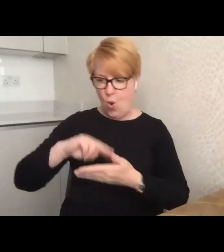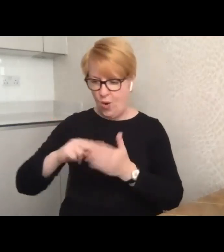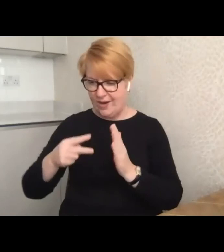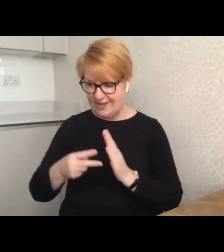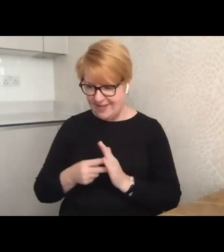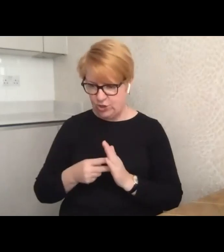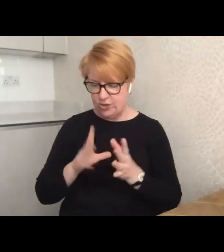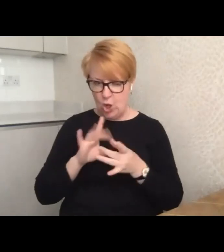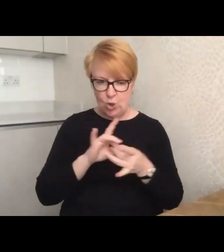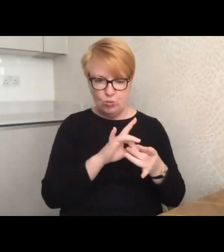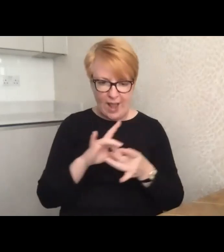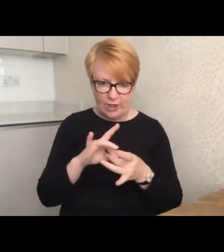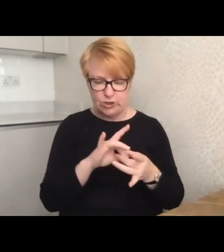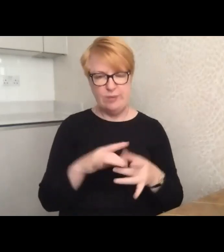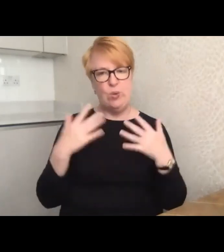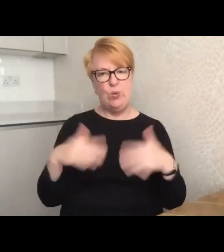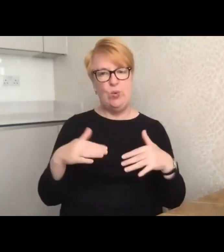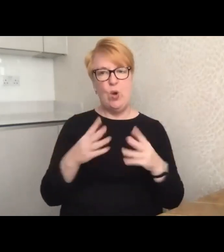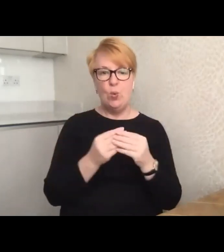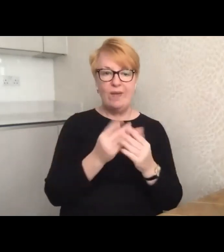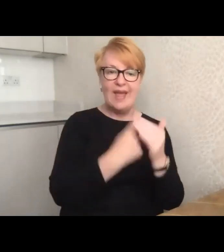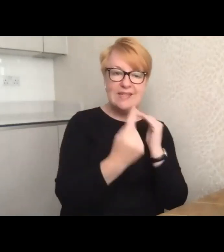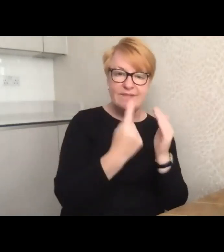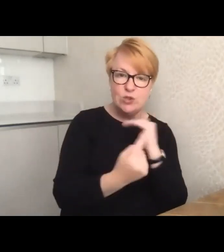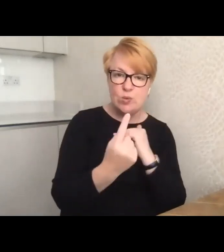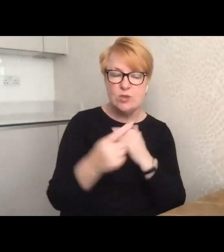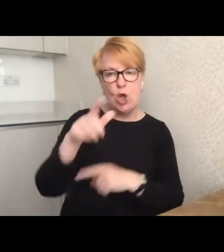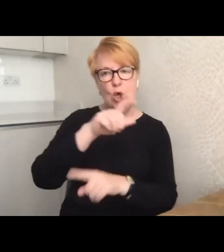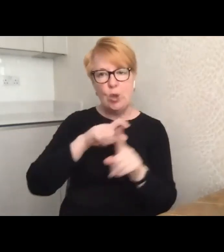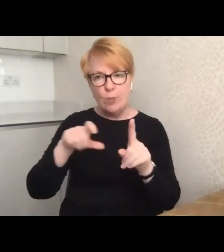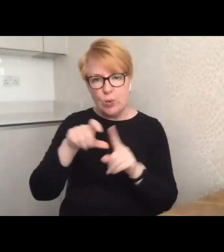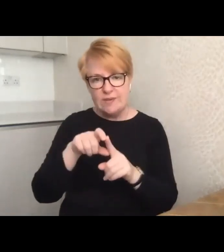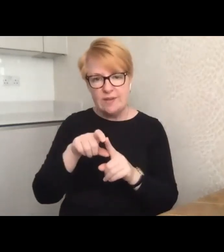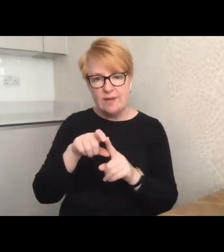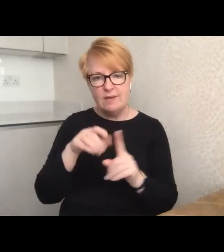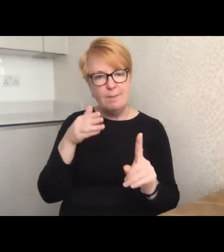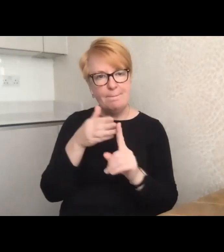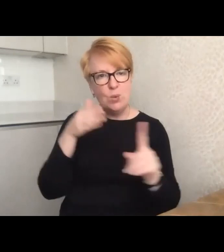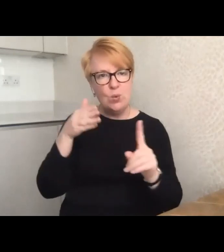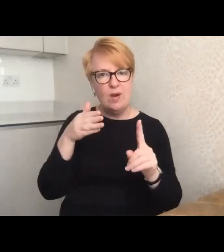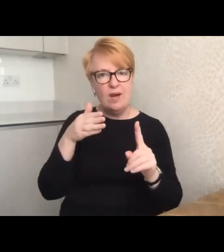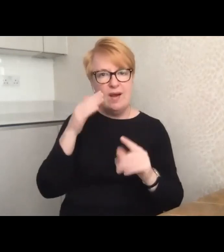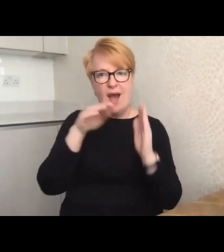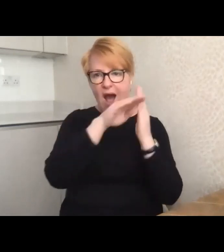individuals and communities, acknowledging the hierarchy of needs, being responsive,